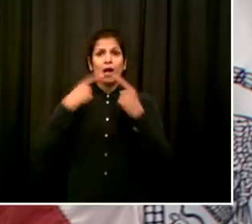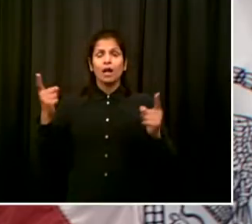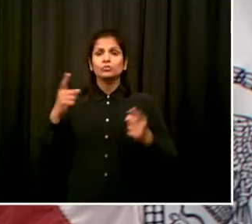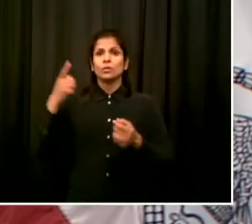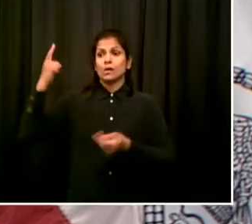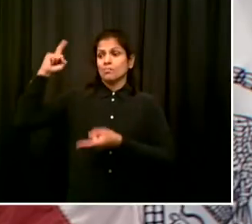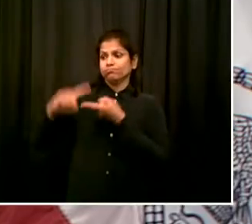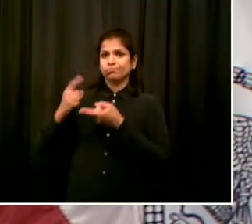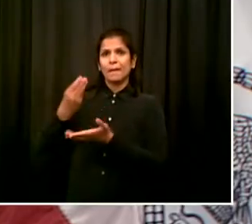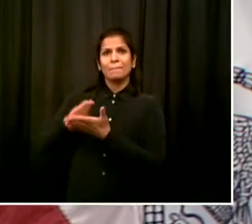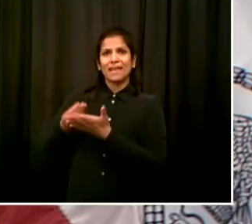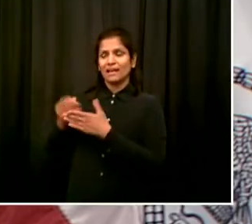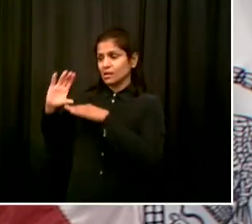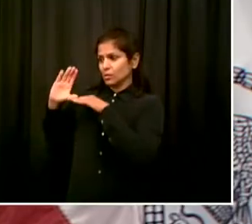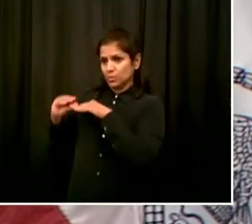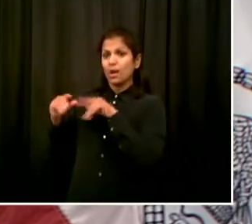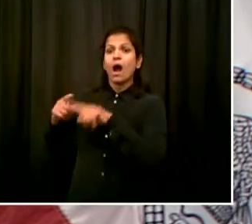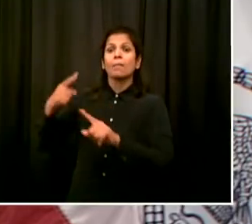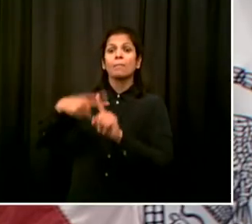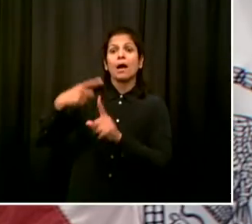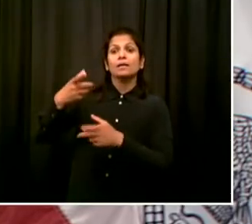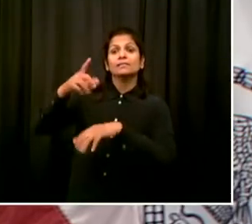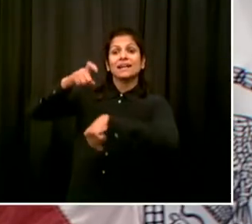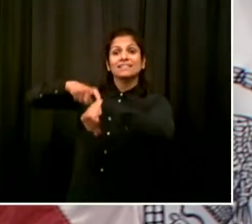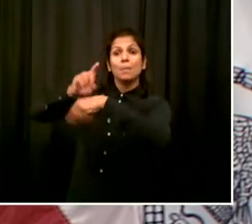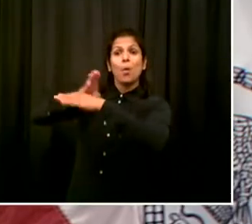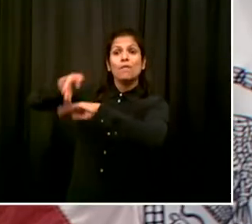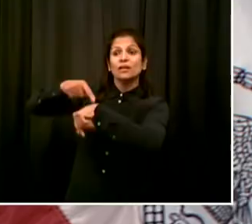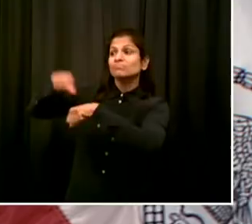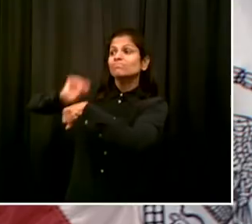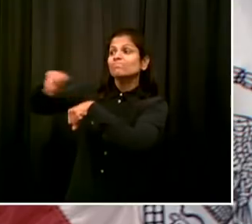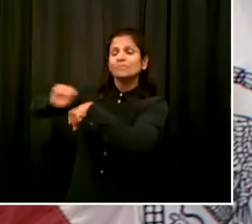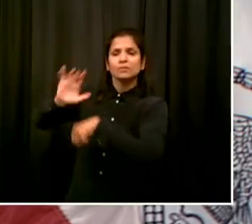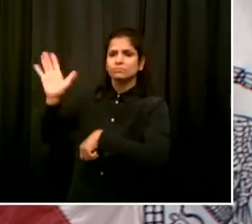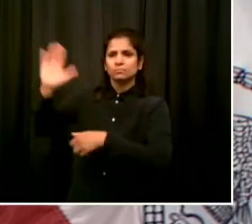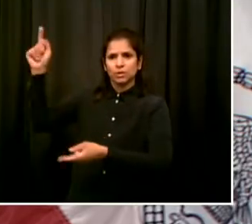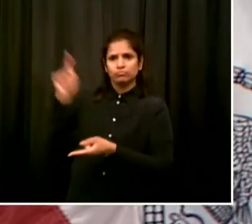WHILLEE ARDESHIP DICTATE HOW MUCH OVERTIME IS NEEDED AND I WANT TO BE